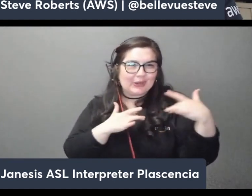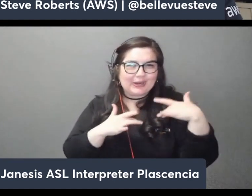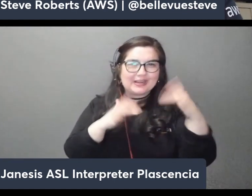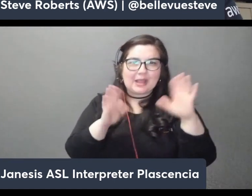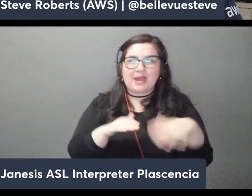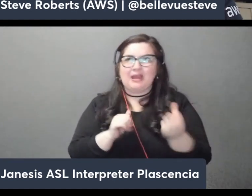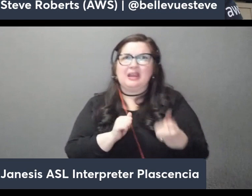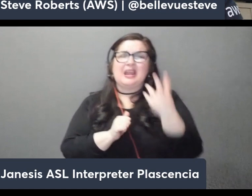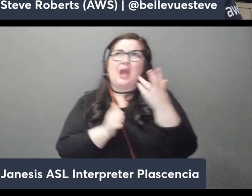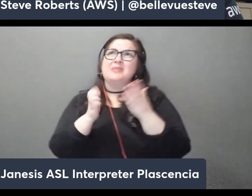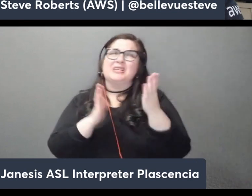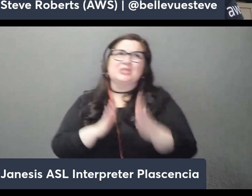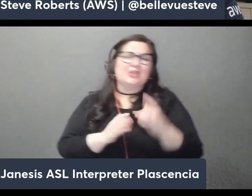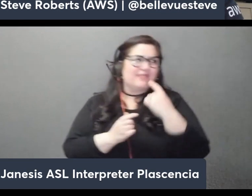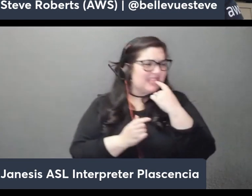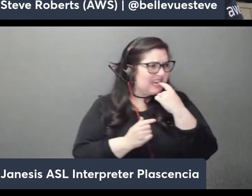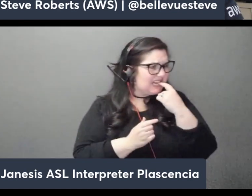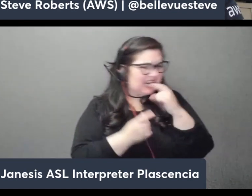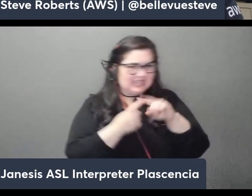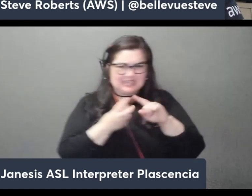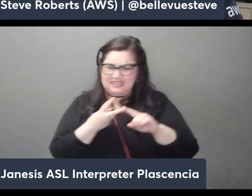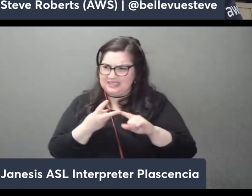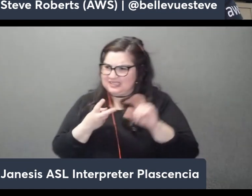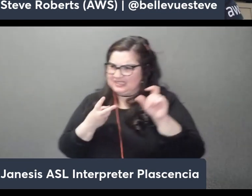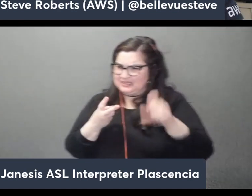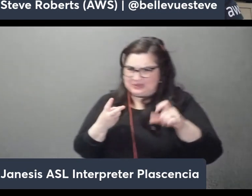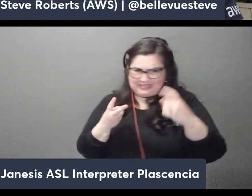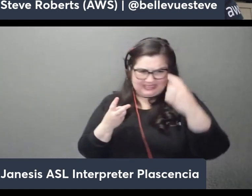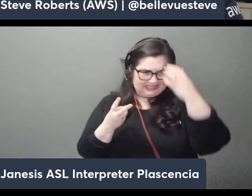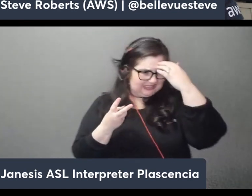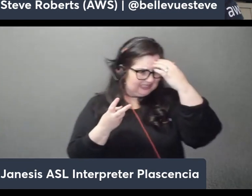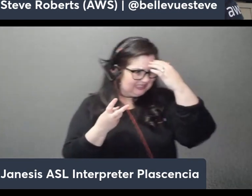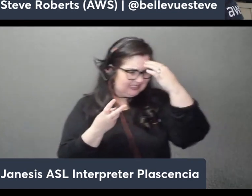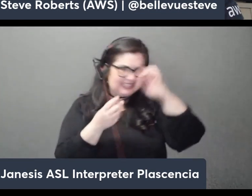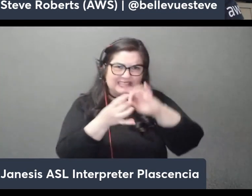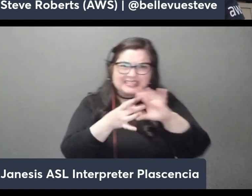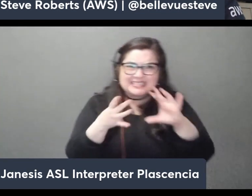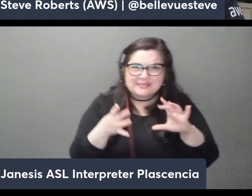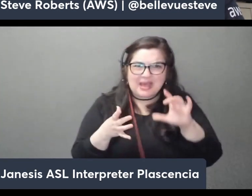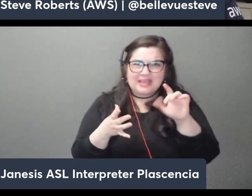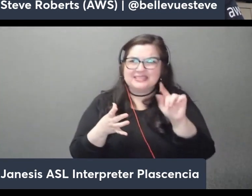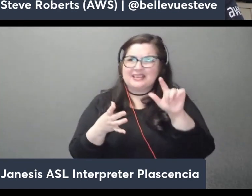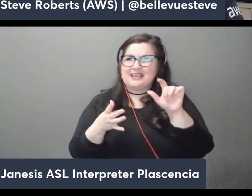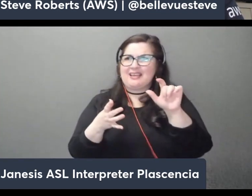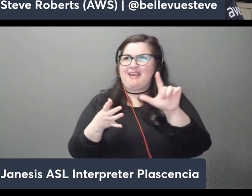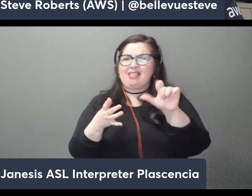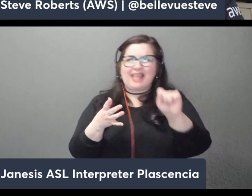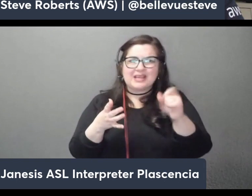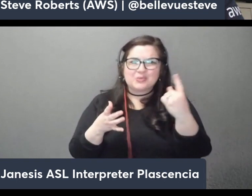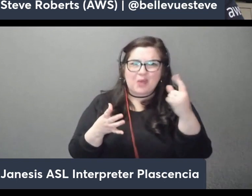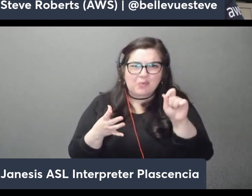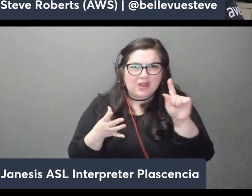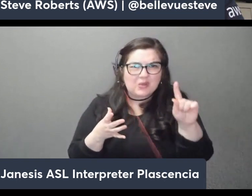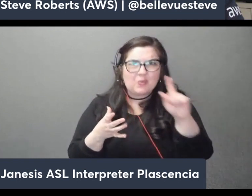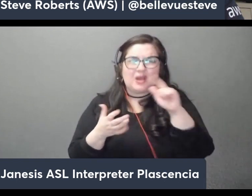do I need, and do I, you know, do I need to disable TLS 1.1 because it's a security flaw,